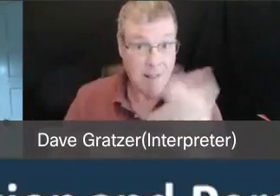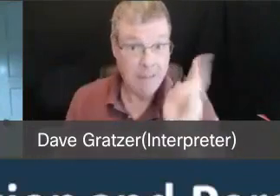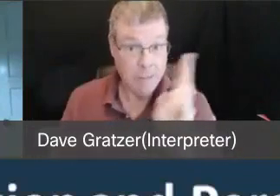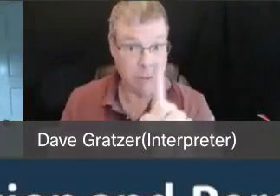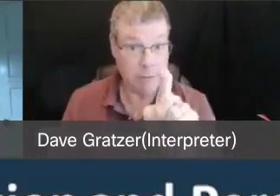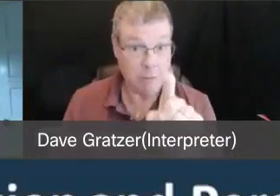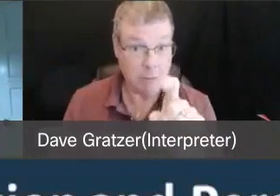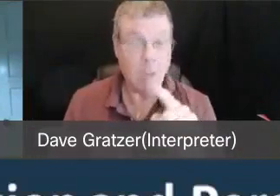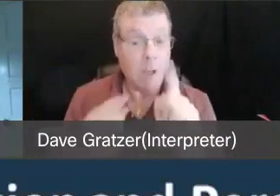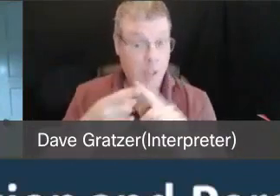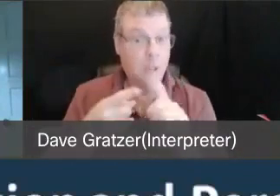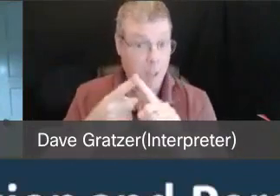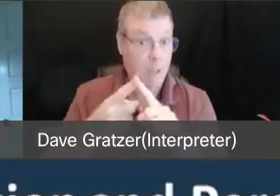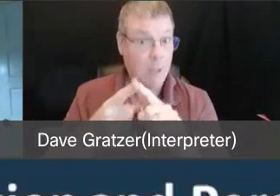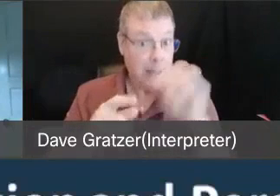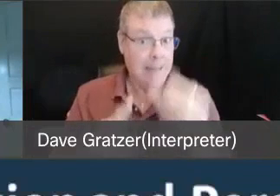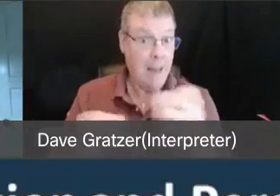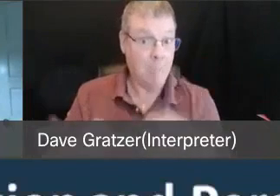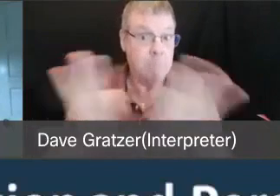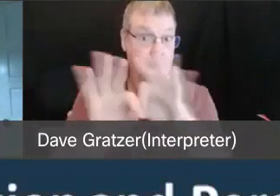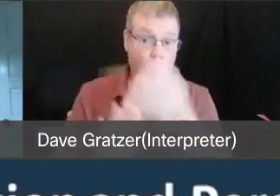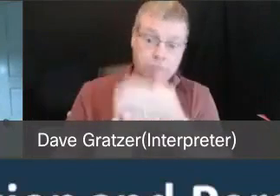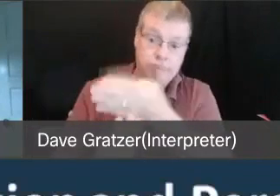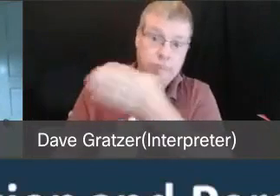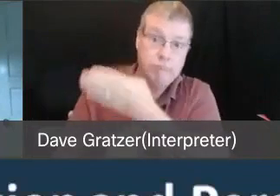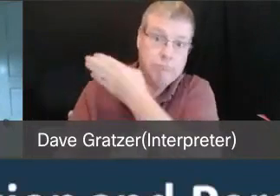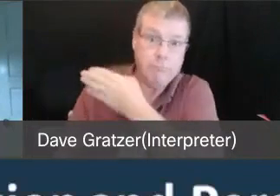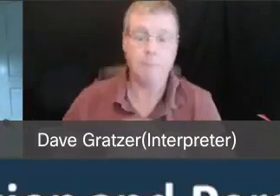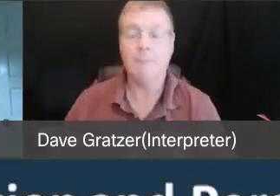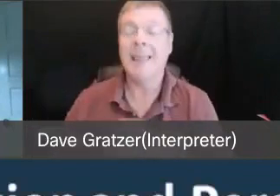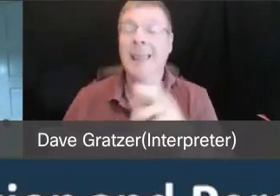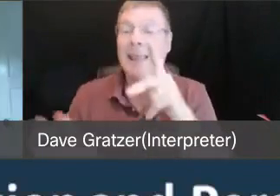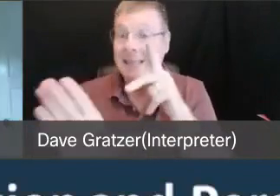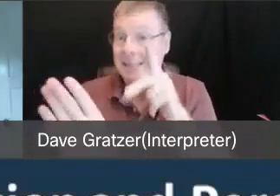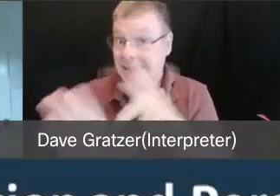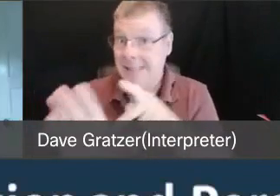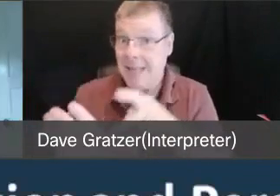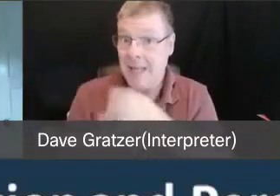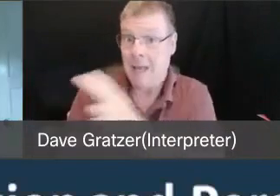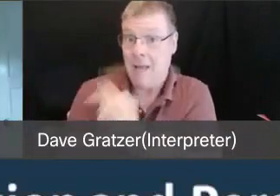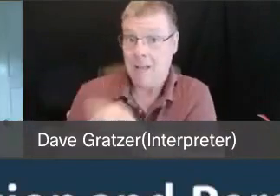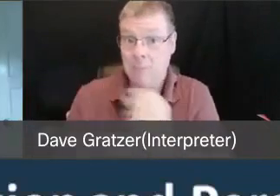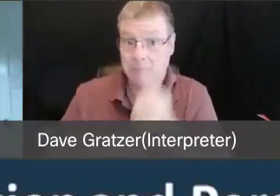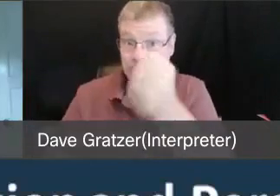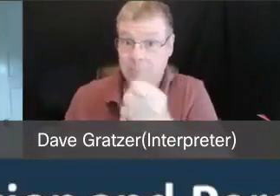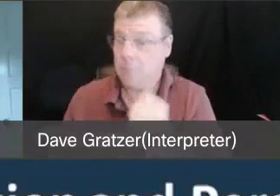'Cause that can really be for us. Have they had psychiatric hospitalizations? We don't need a whole summary of them,